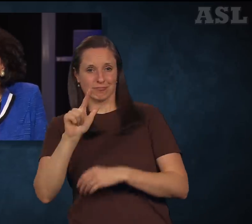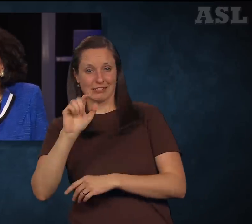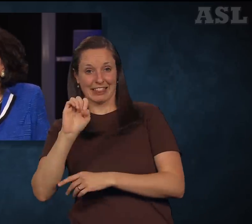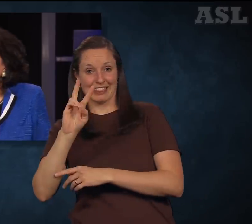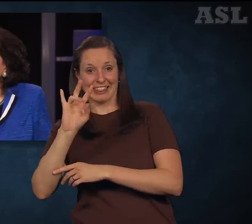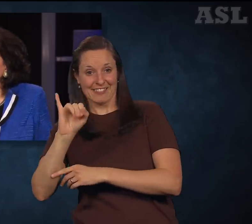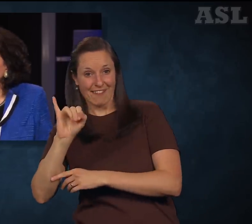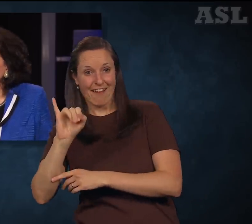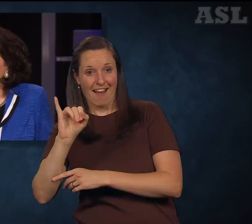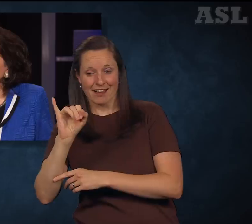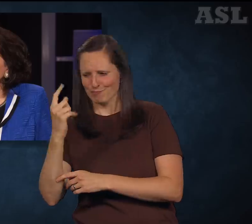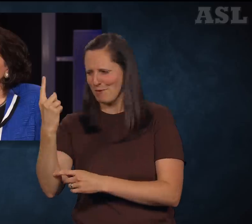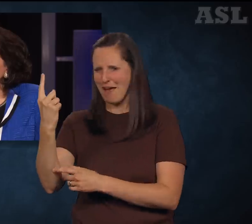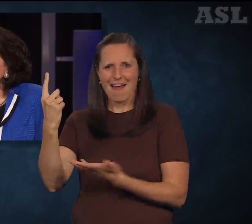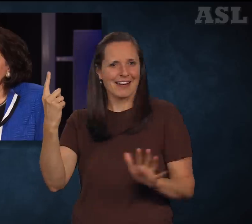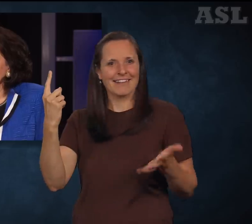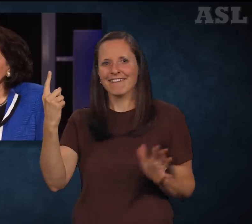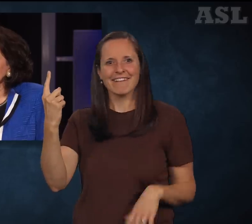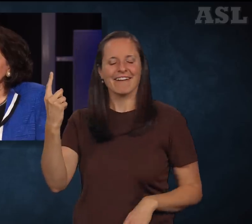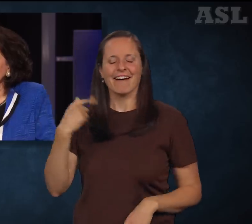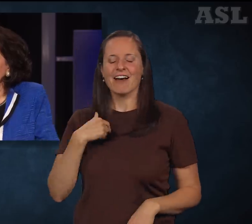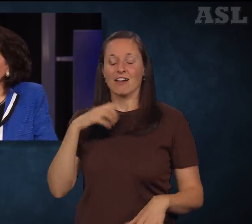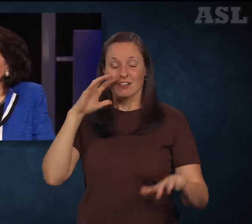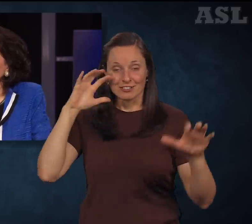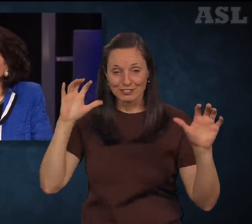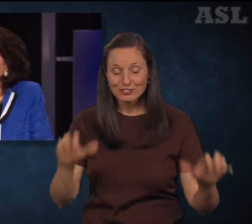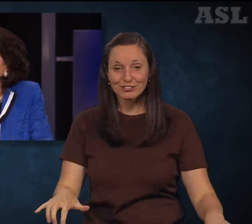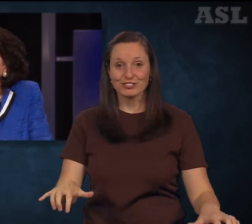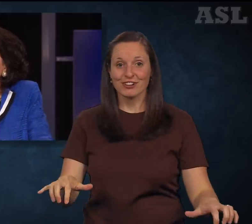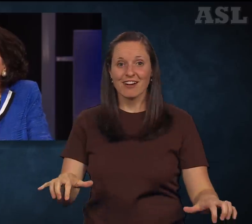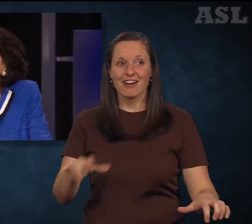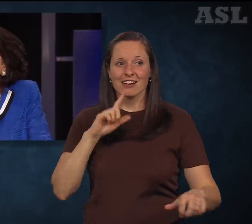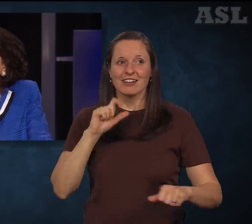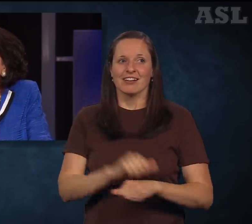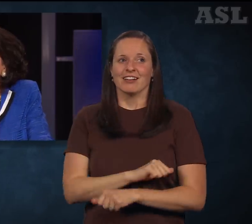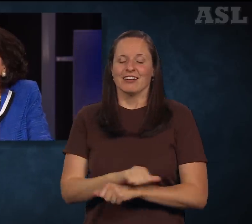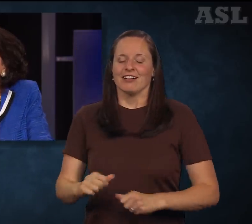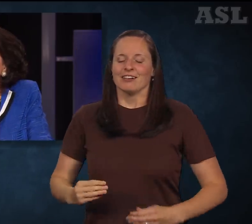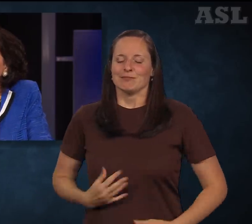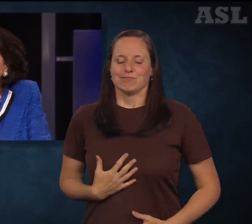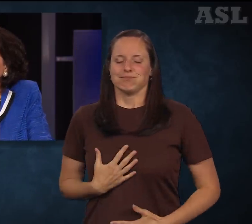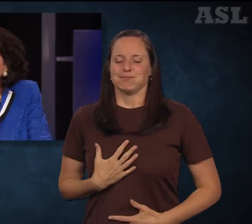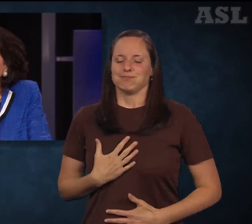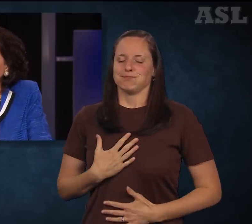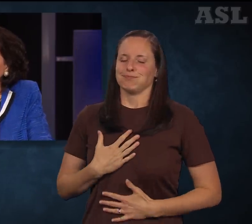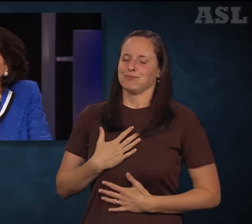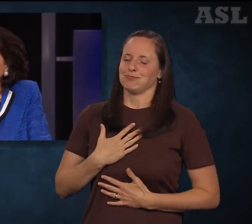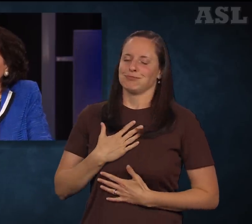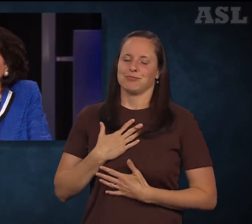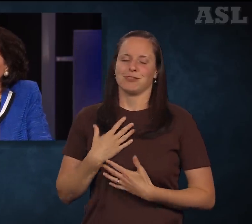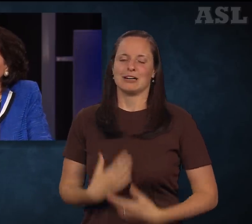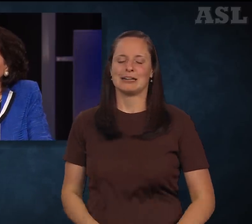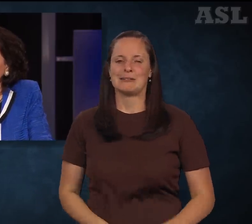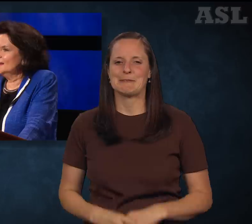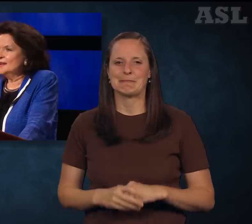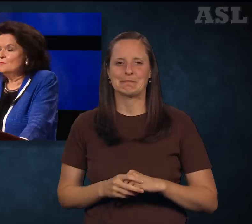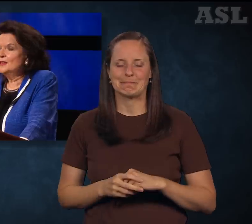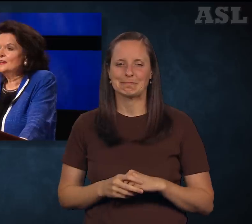THE ONLY TRIBE MISSING WAS THAT OF LEVI.